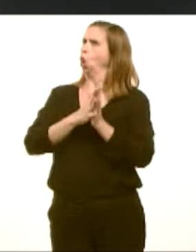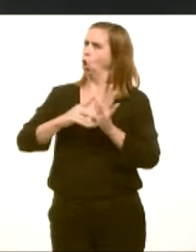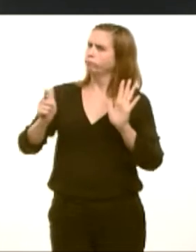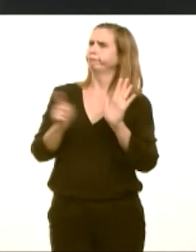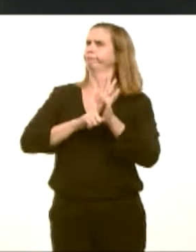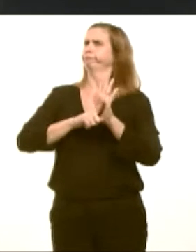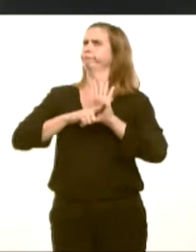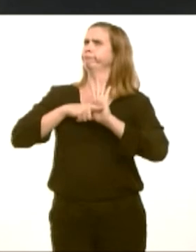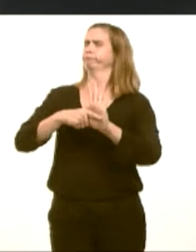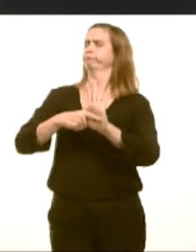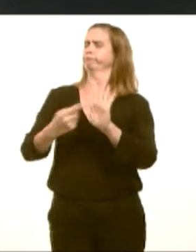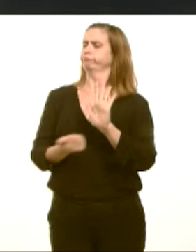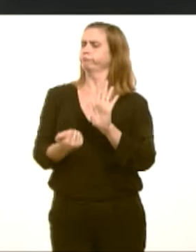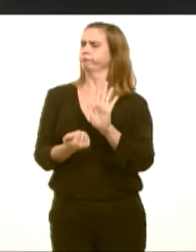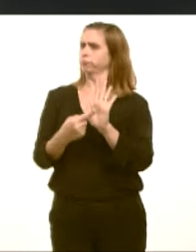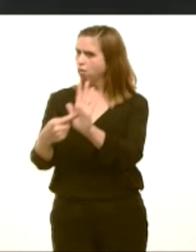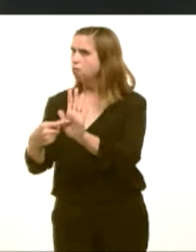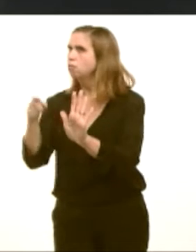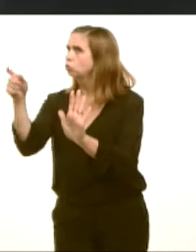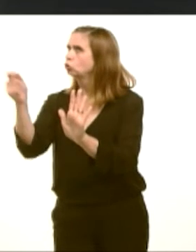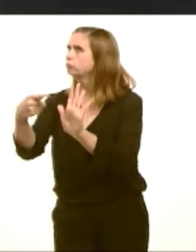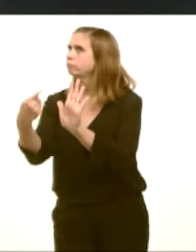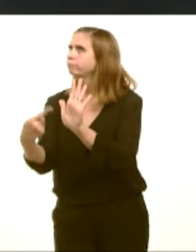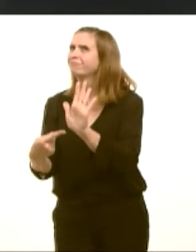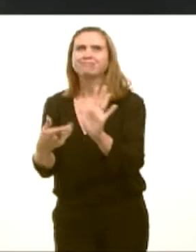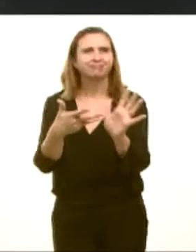Given that, what assurances can you provide to the Chamber today that the older peopleís